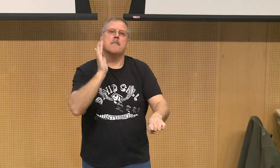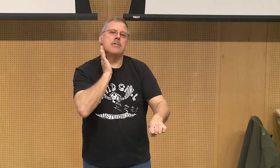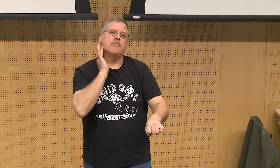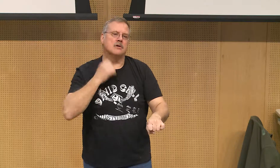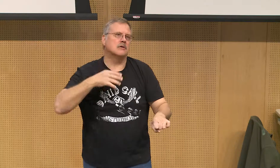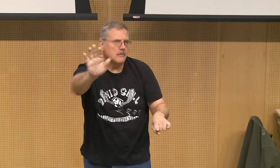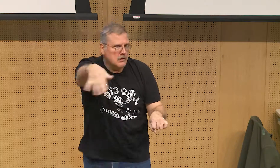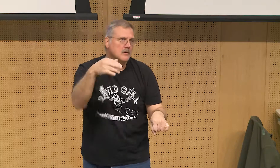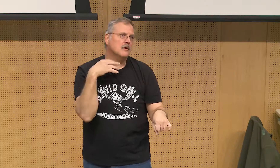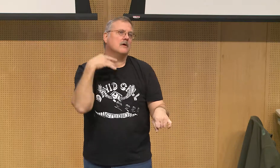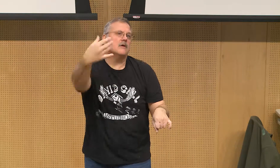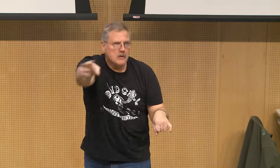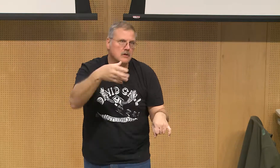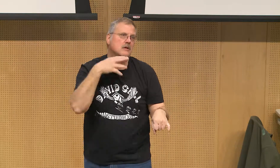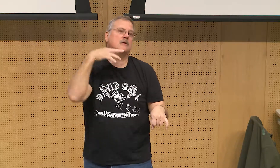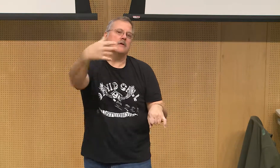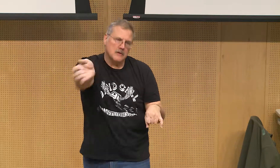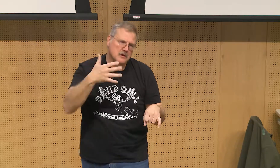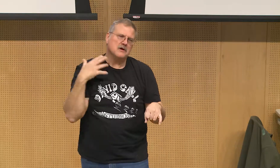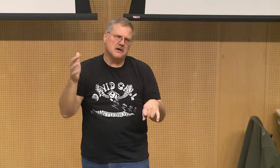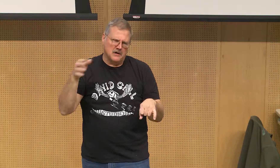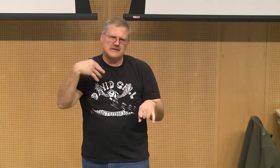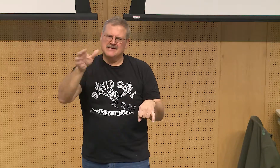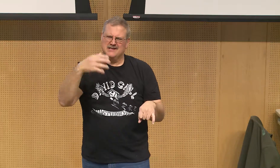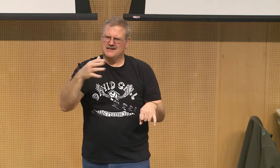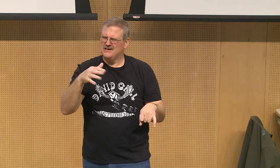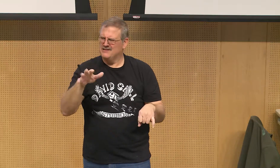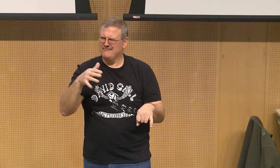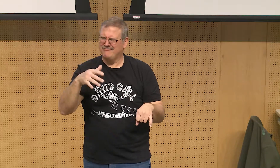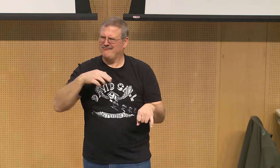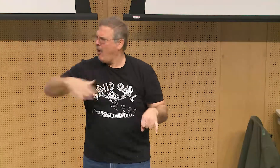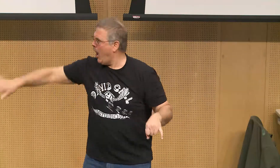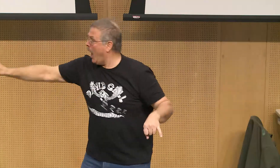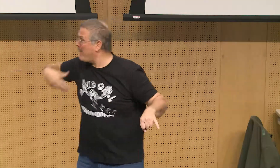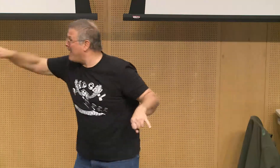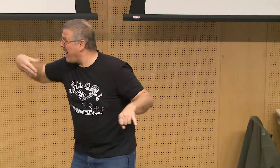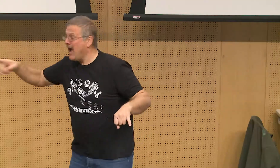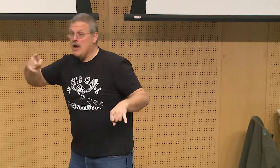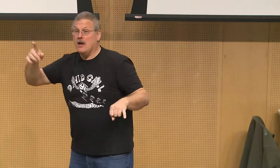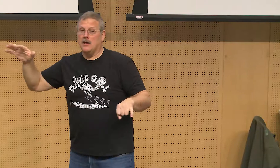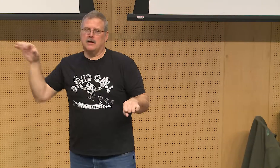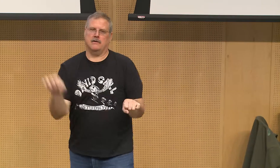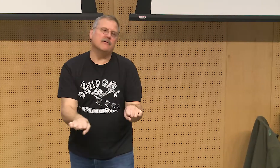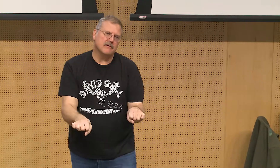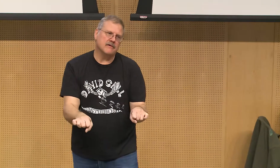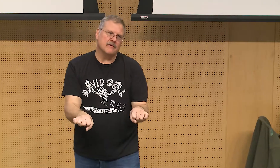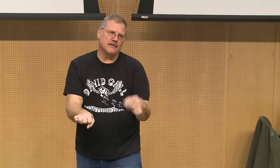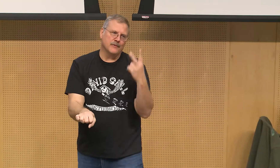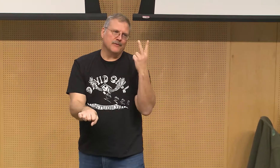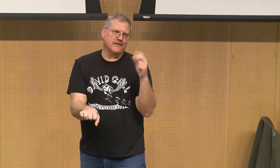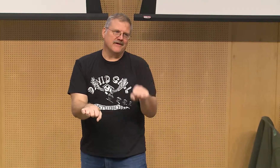and our face and say, "Keep going. Keep speaking," and then I would gesture with the other hand, and they would tape my other hand down,